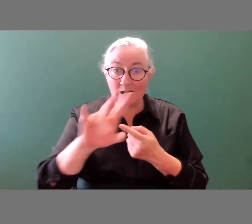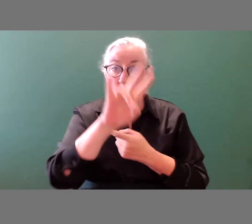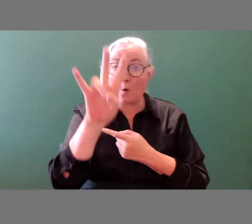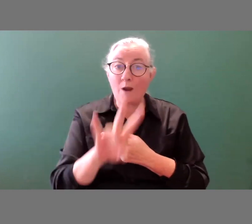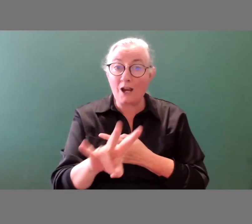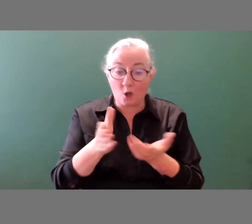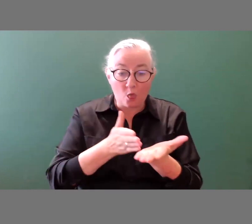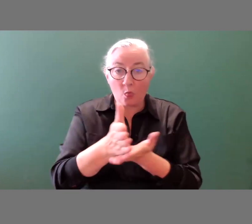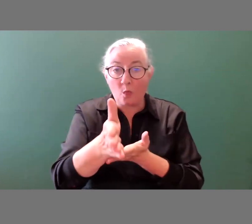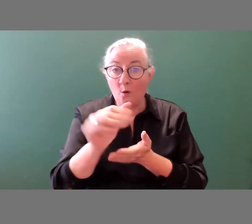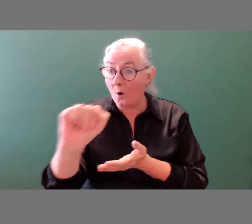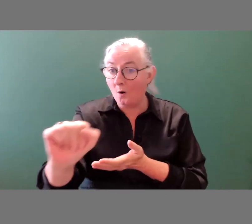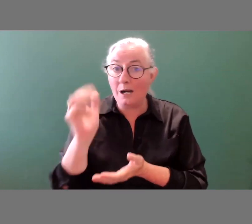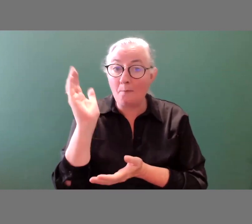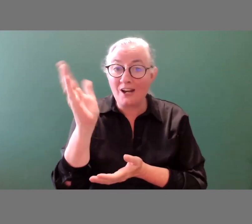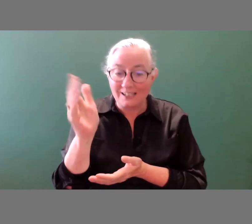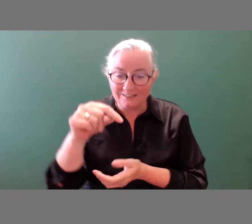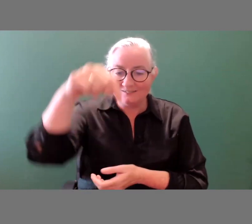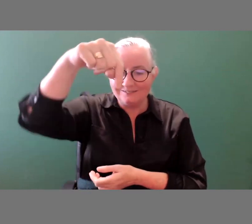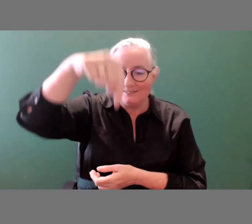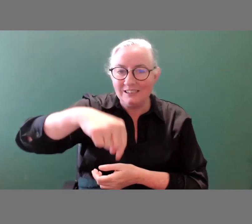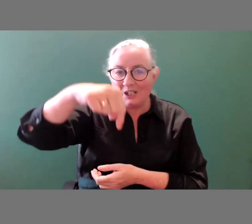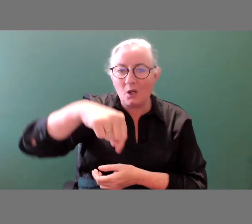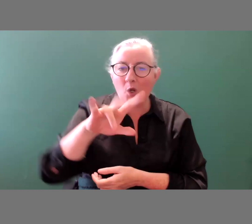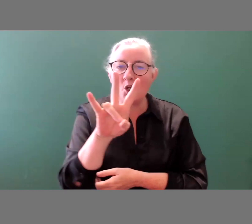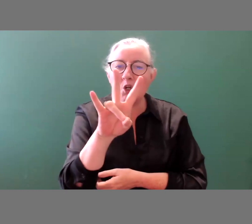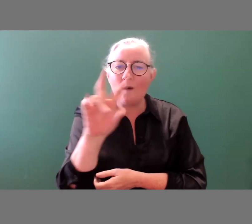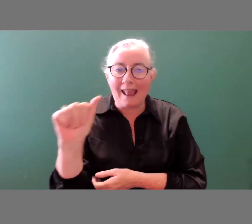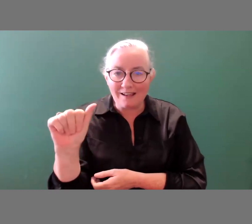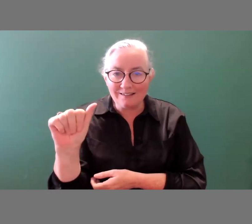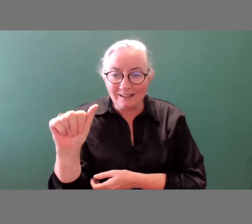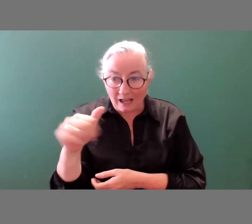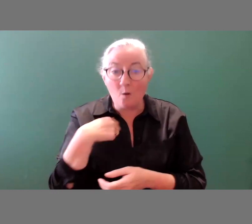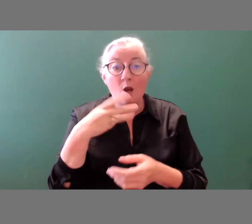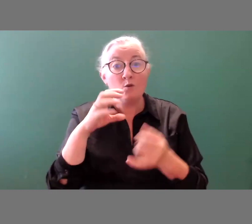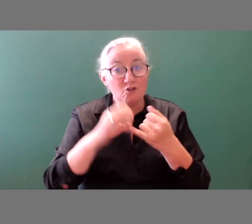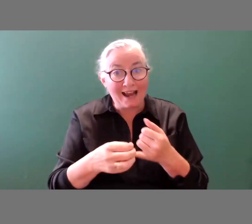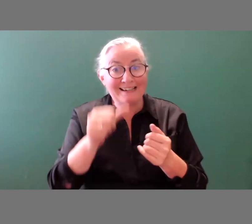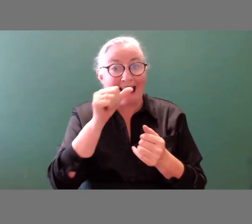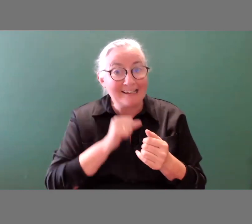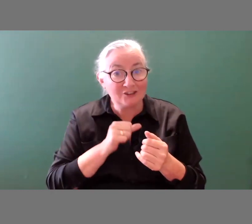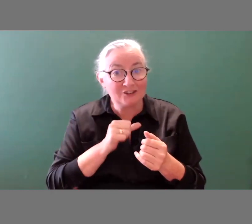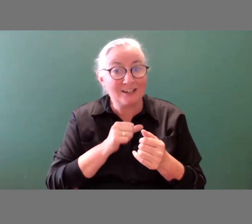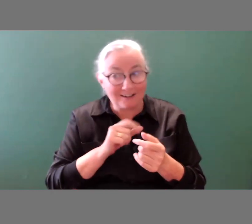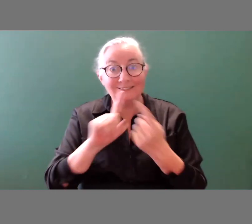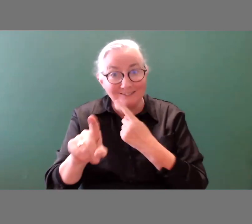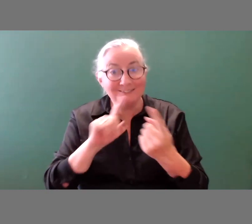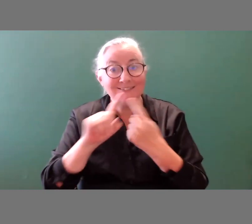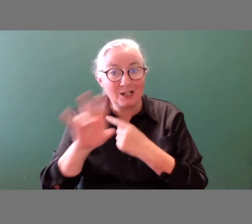presentation using the Q&A function and we'll address as many as time allows. So on that